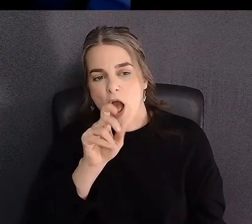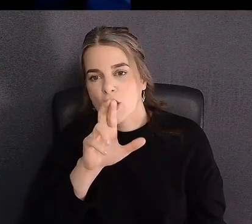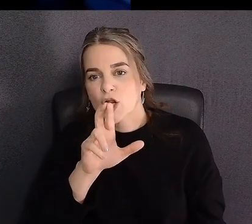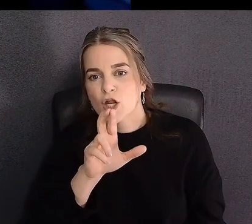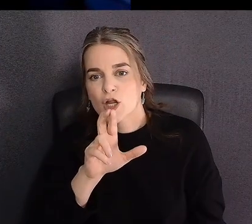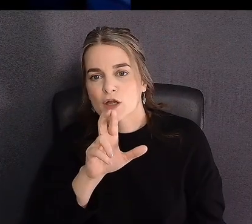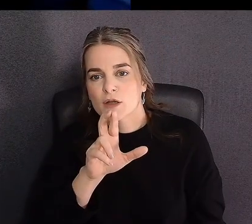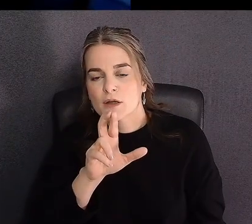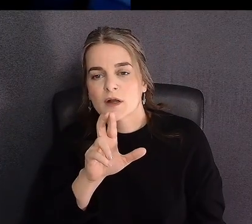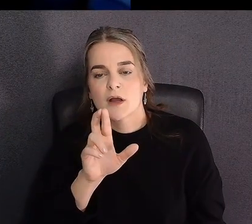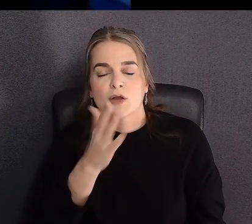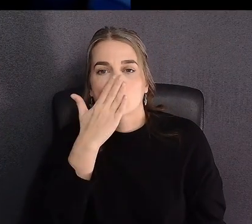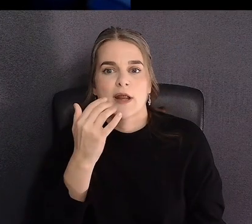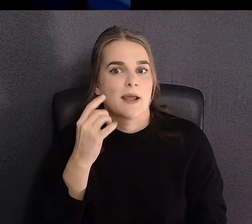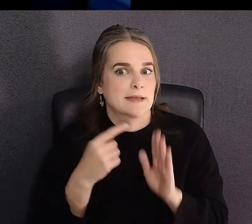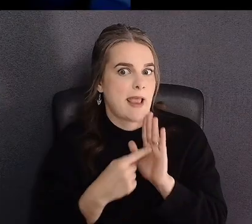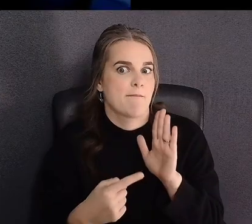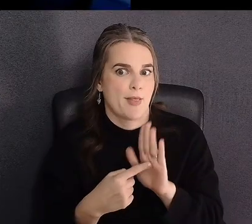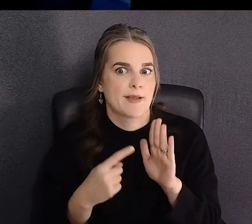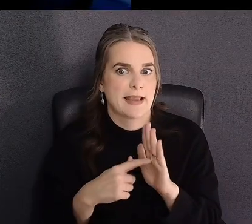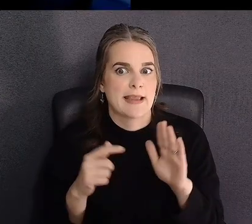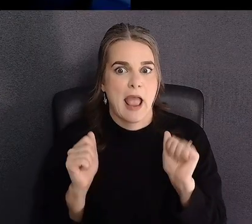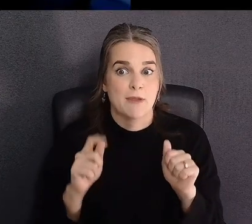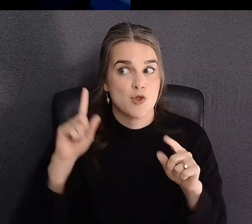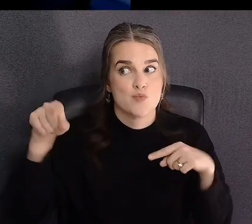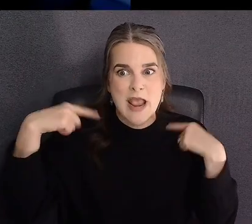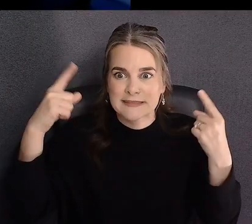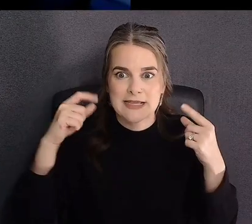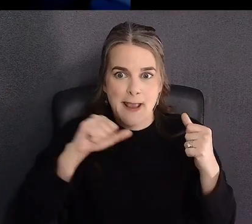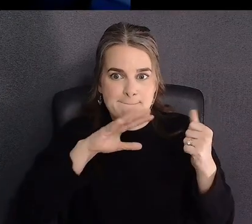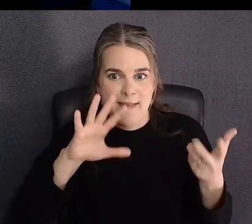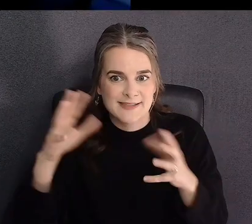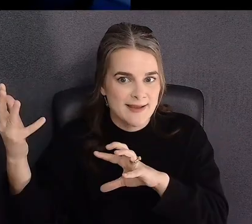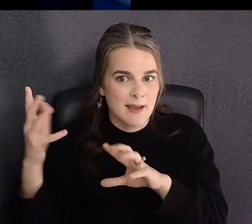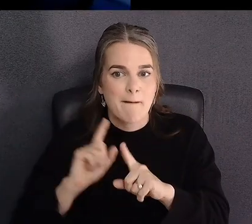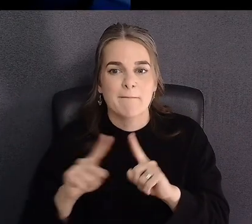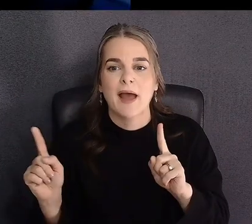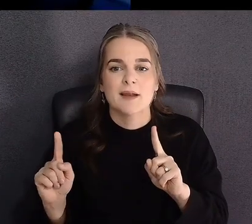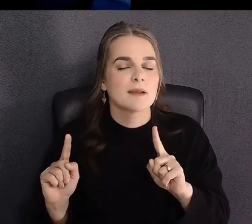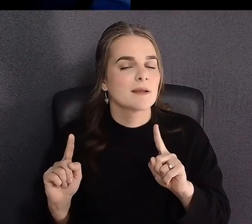you can get kind of crazy and messy with watercolor. But it's otherwise pretty straightforward.